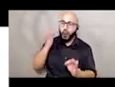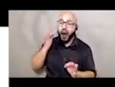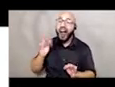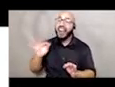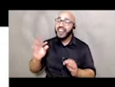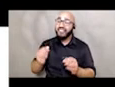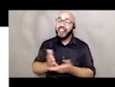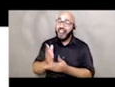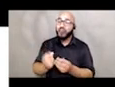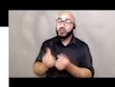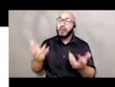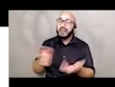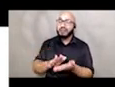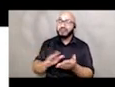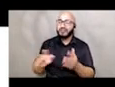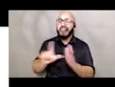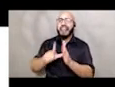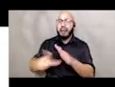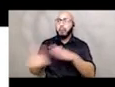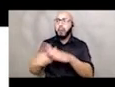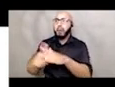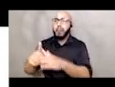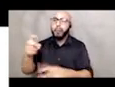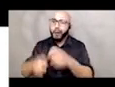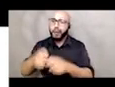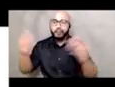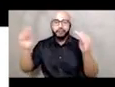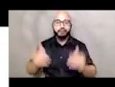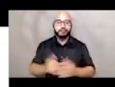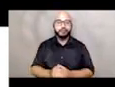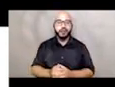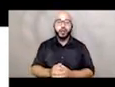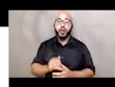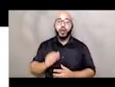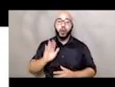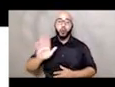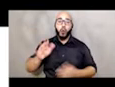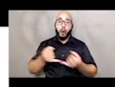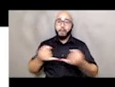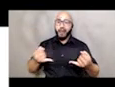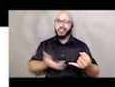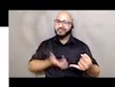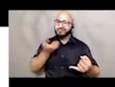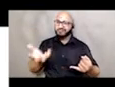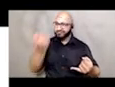Verbalize your boundaries. We sometimes make the mistake that people should already know what our boundaries are.